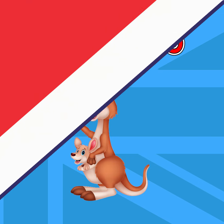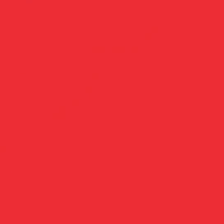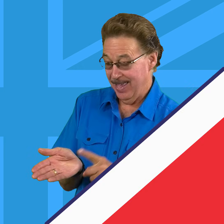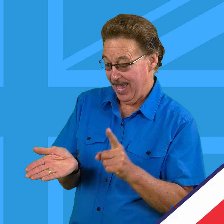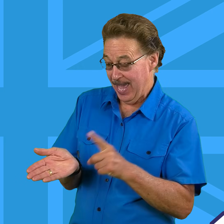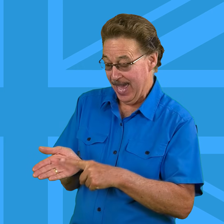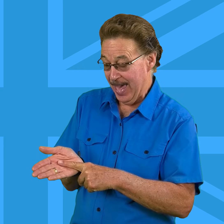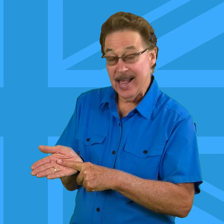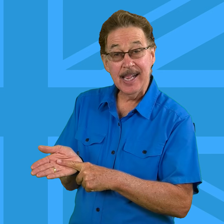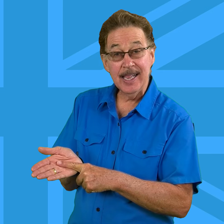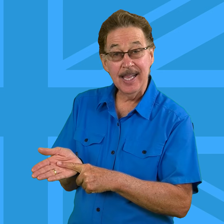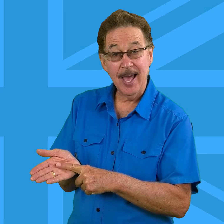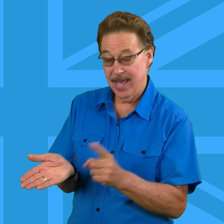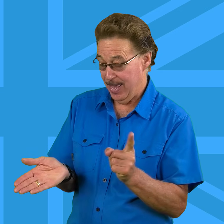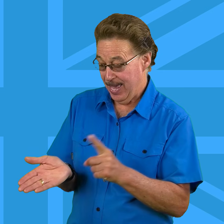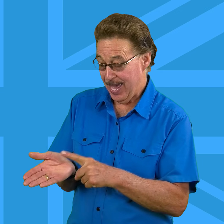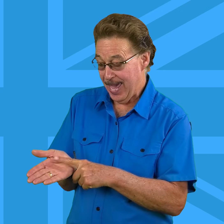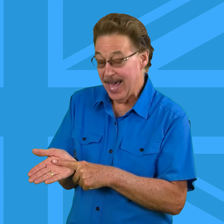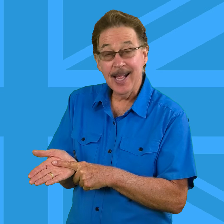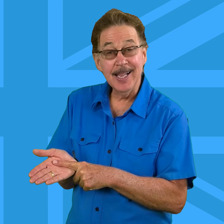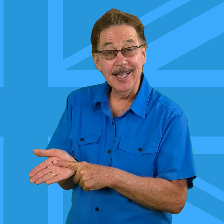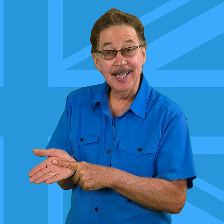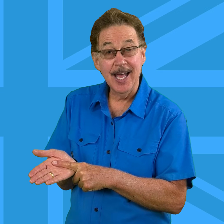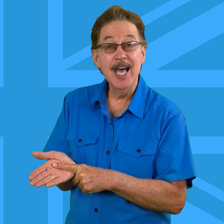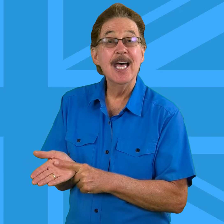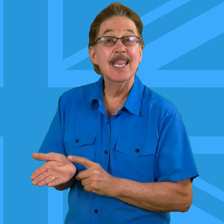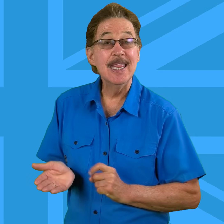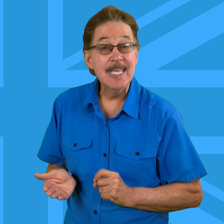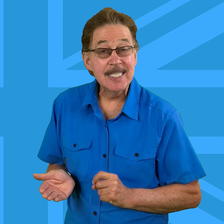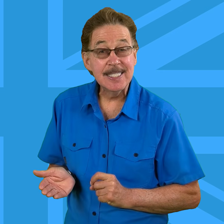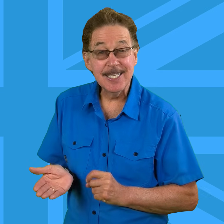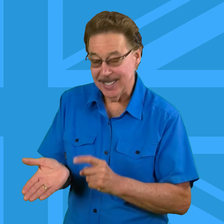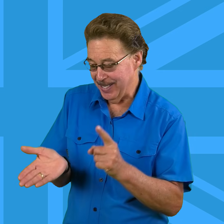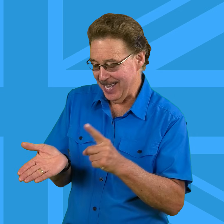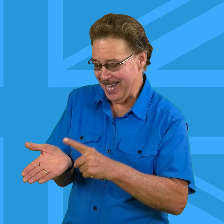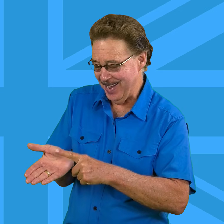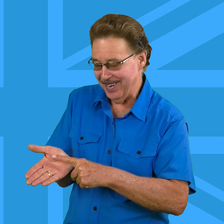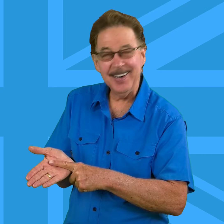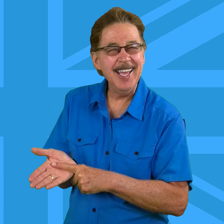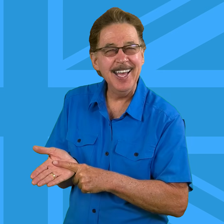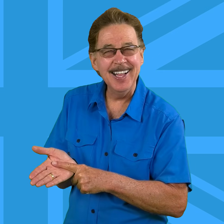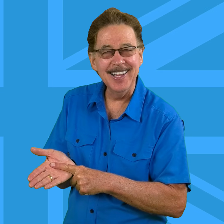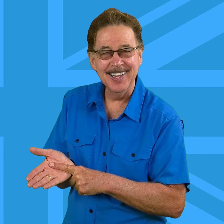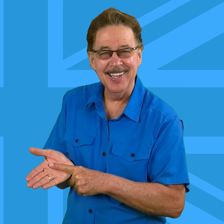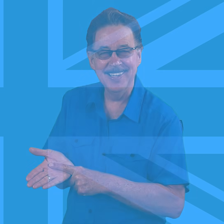L, l, this is the letter l